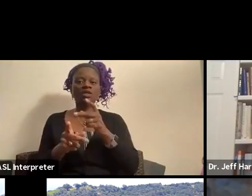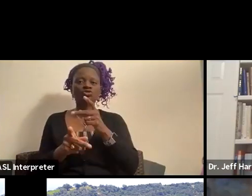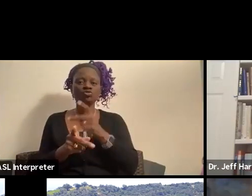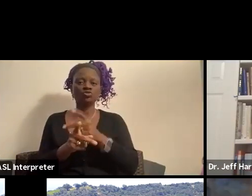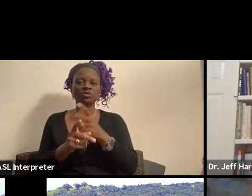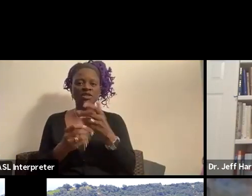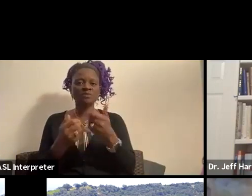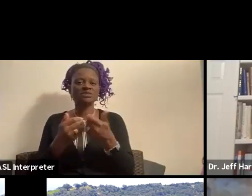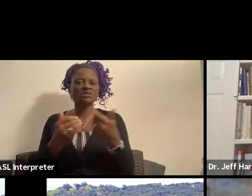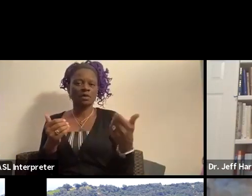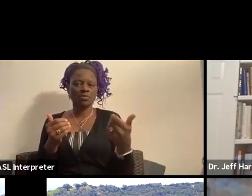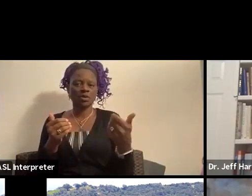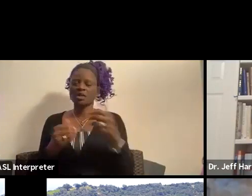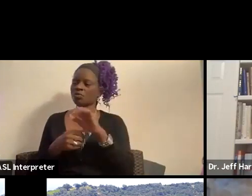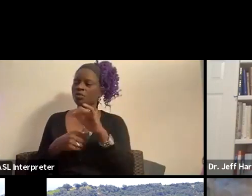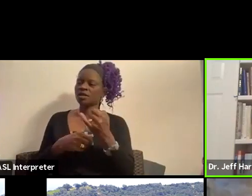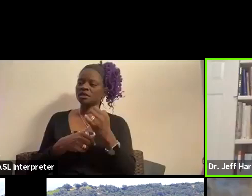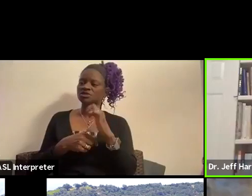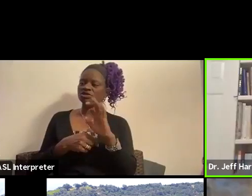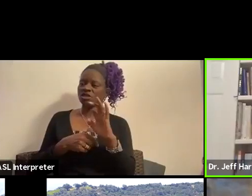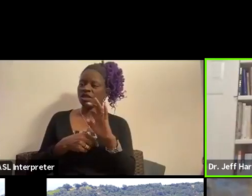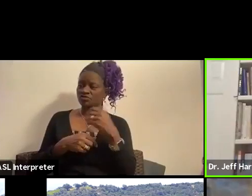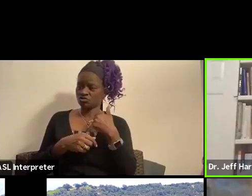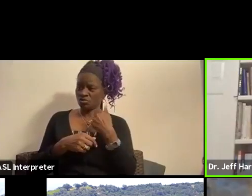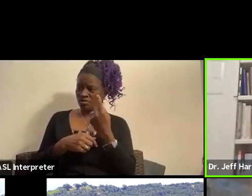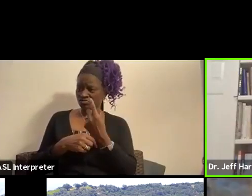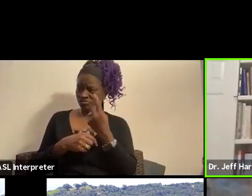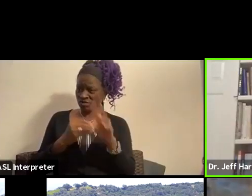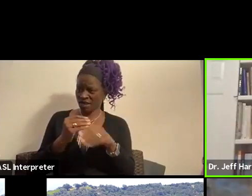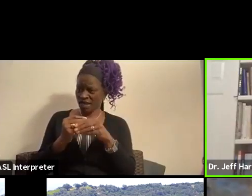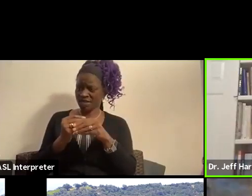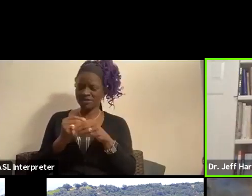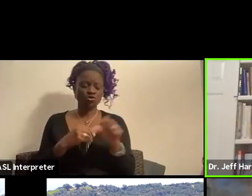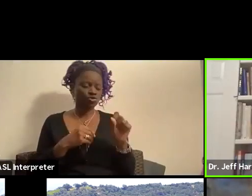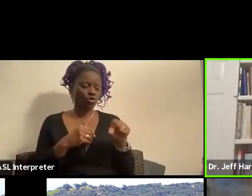Jeff, do you have anything to add on that? Yeah, I can add Dr. Harrington mentioned that there are small